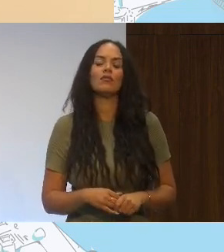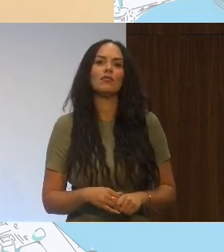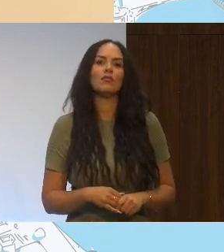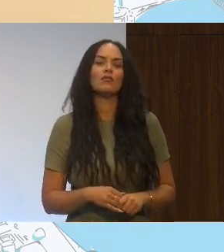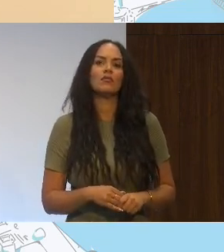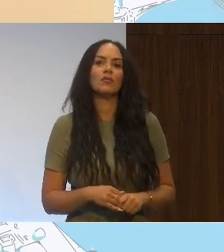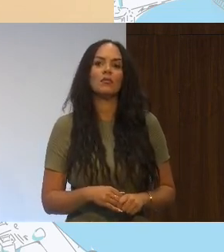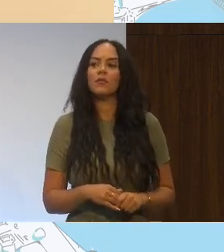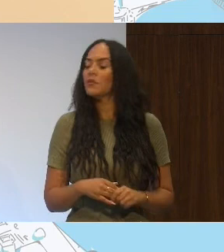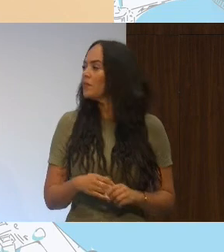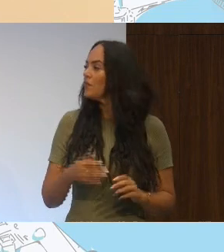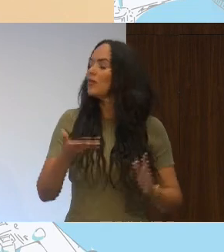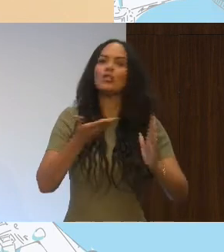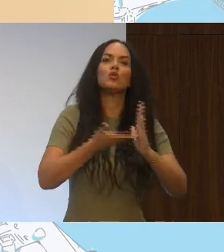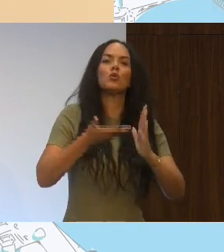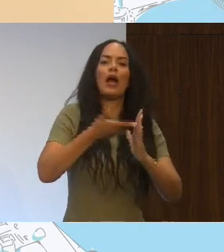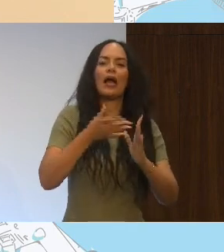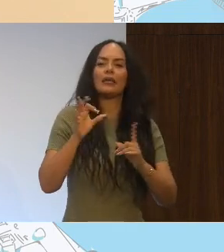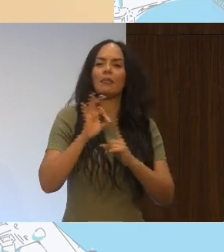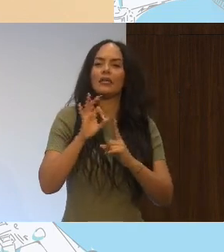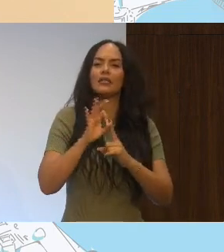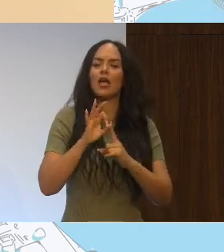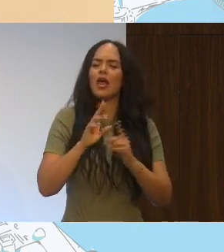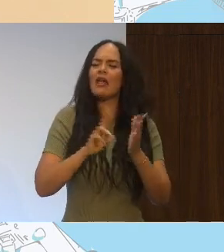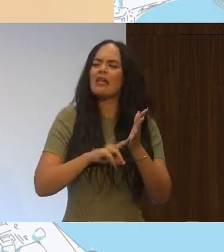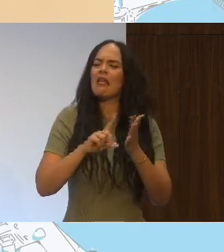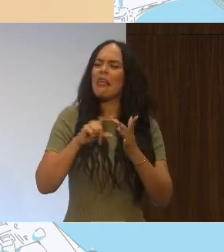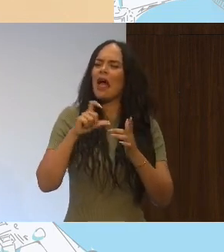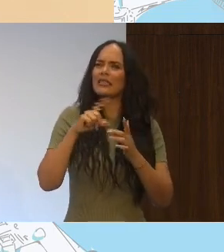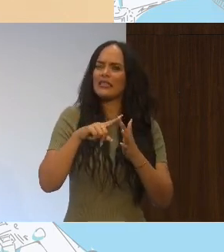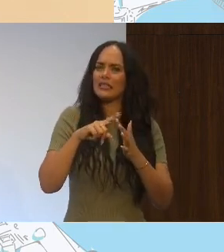Just to add to the NICE meeting in December for Rimegepant